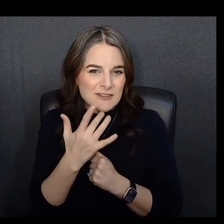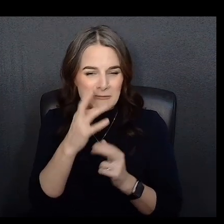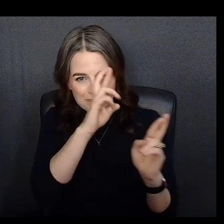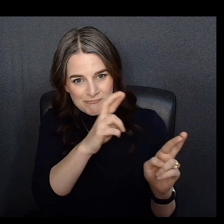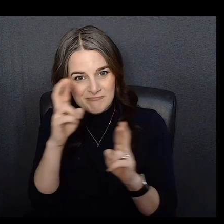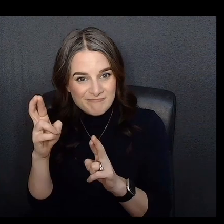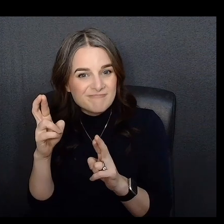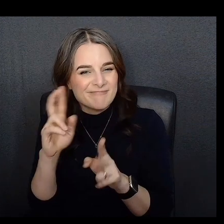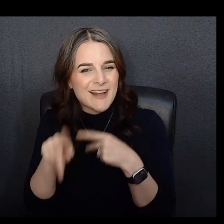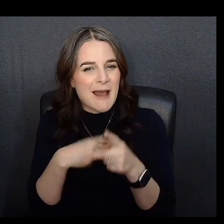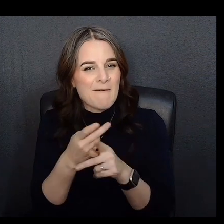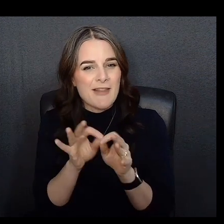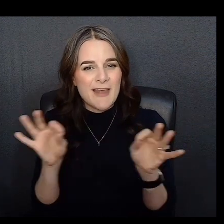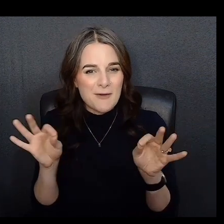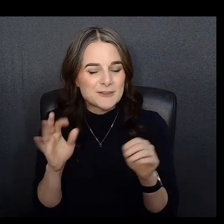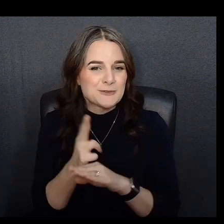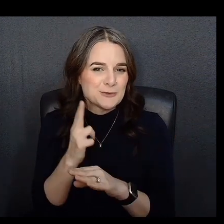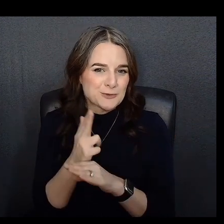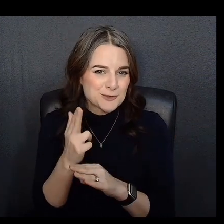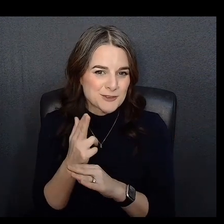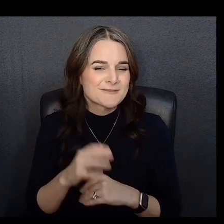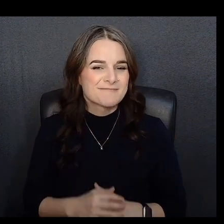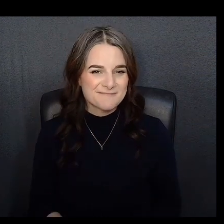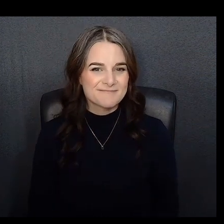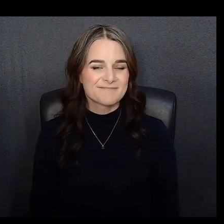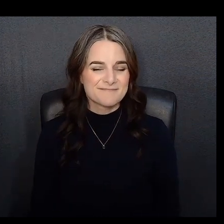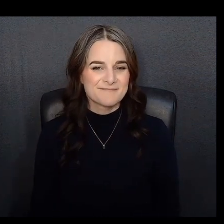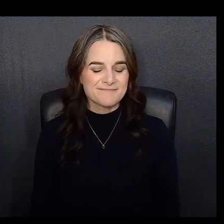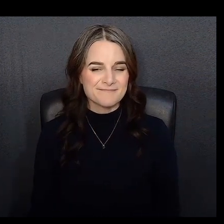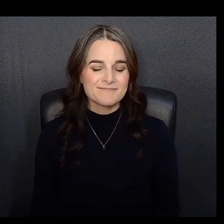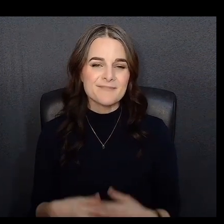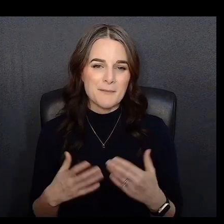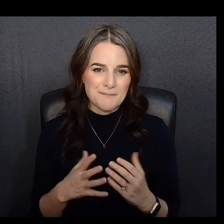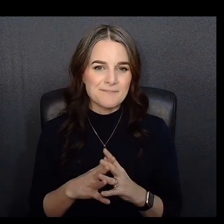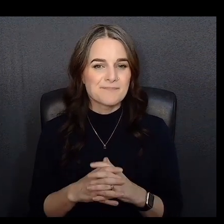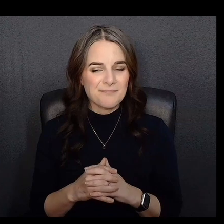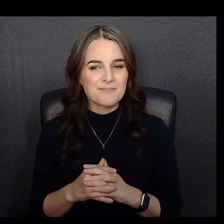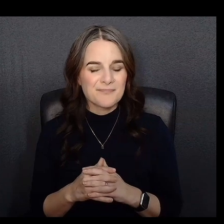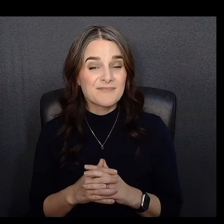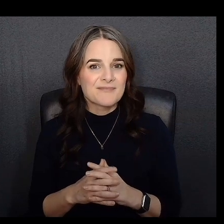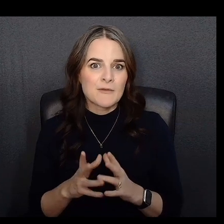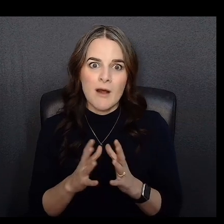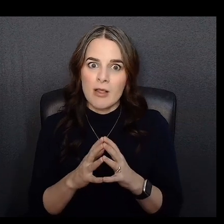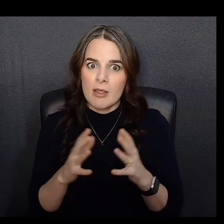for that type of language use. There's also lots of conversation